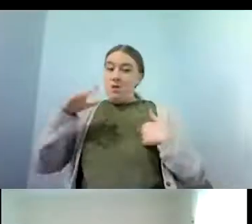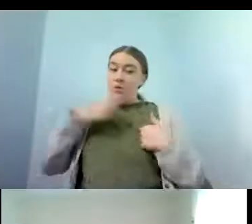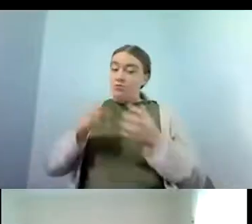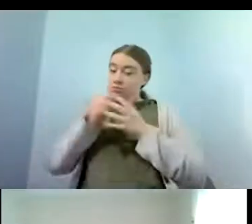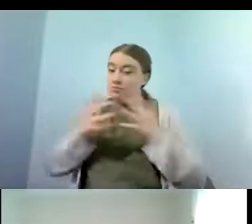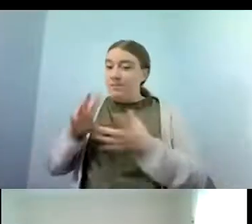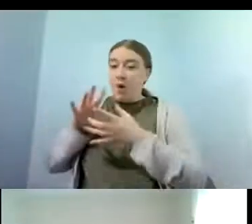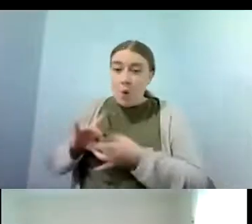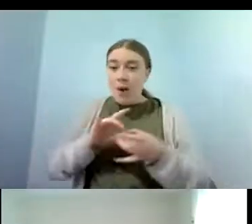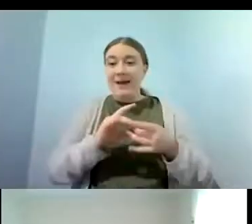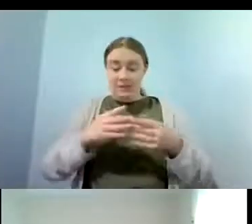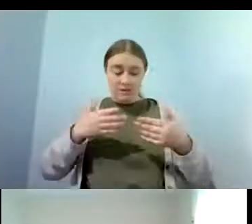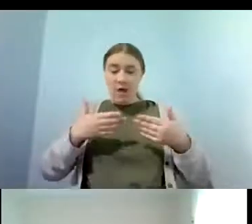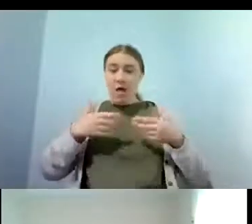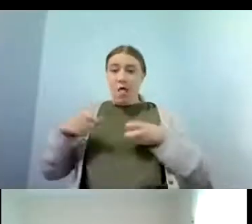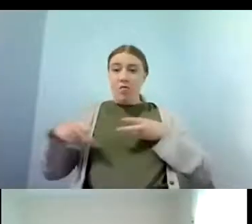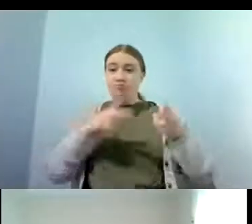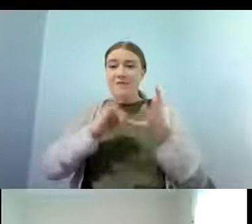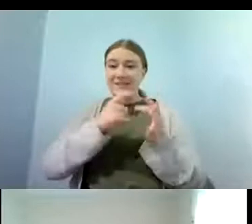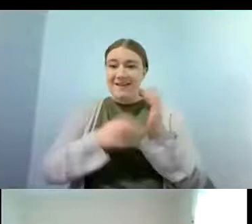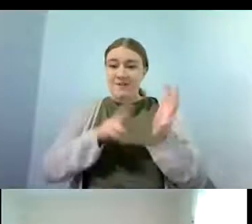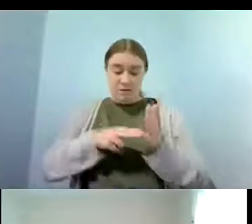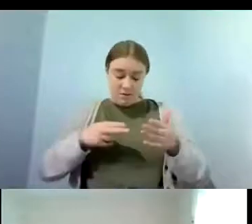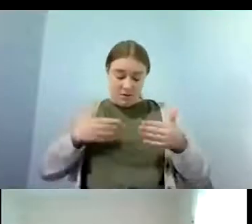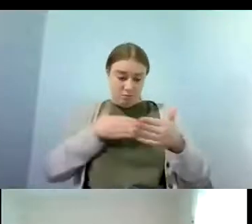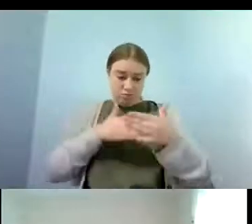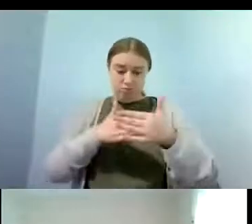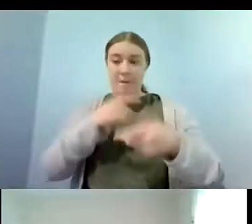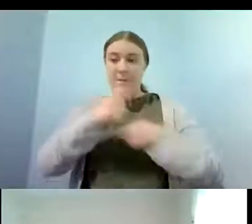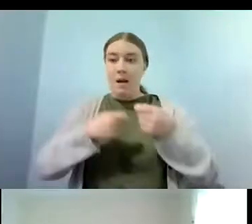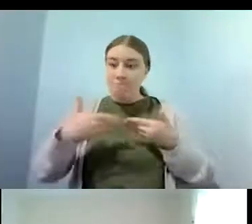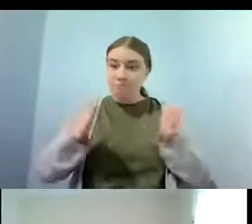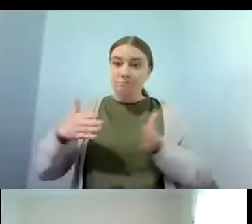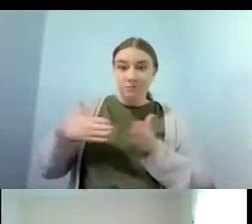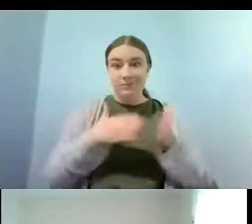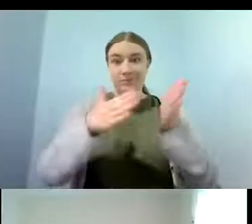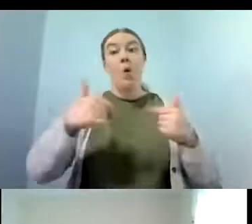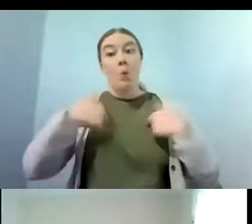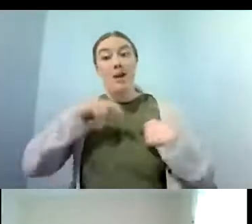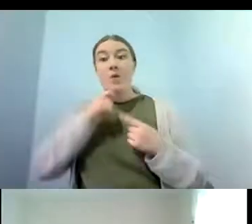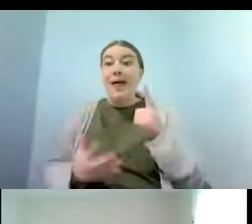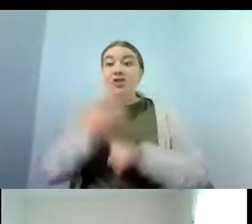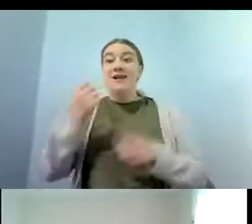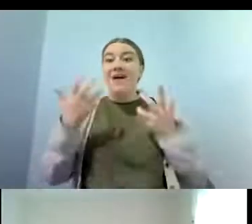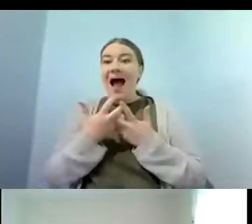which is the uk's longest river we're going to achieve this by installing fish passes